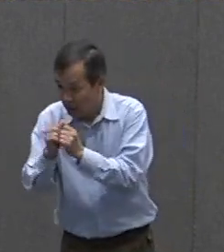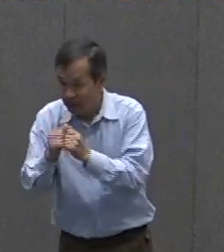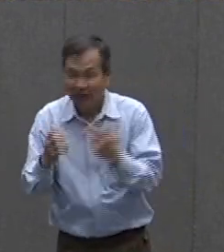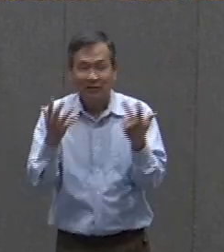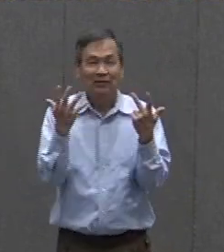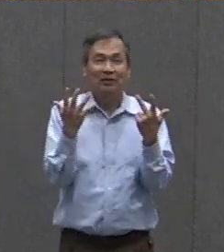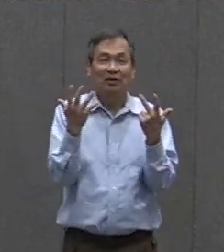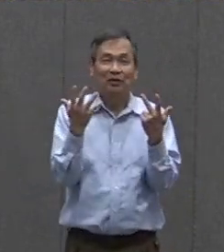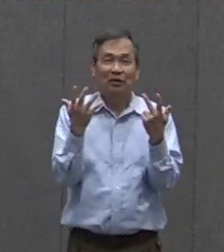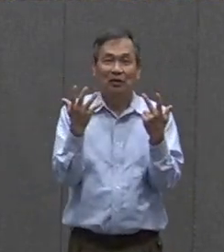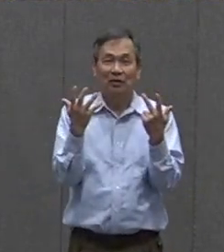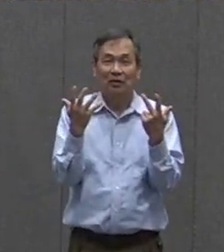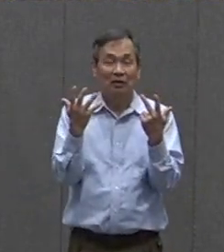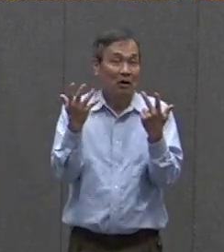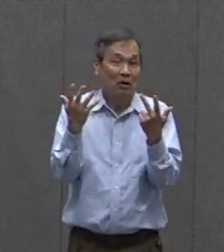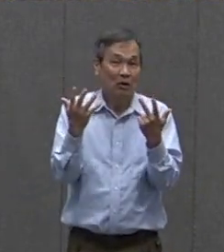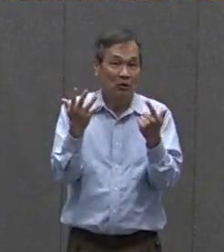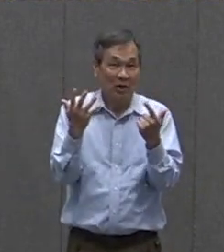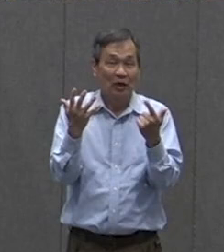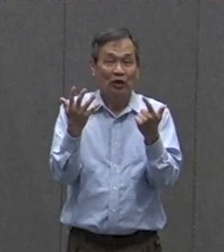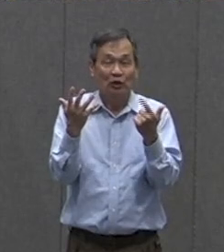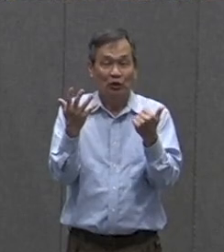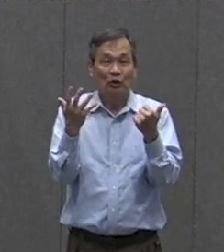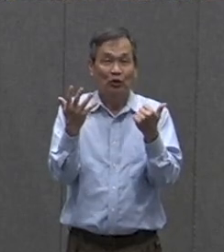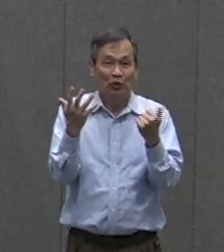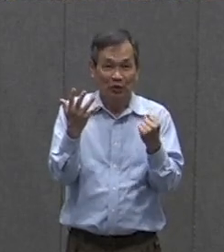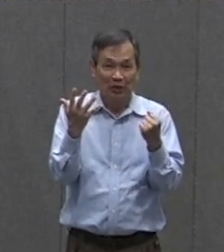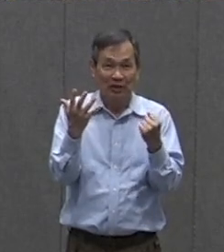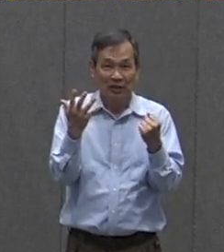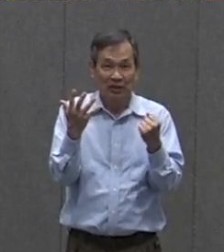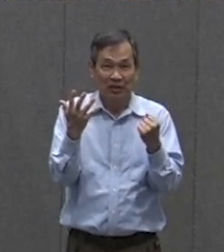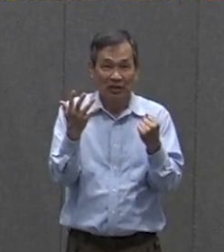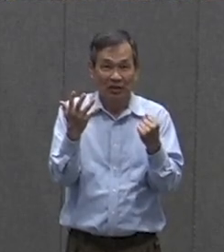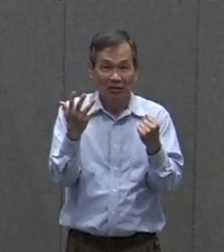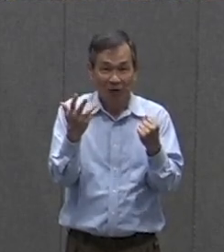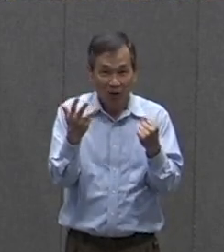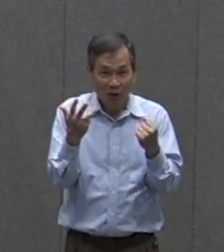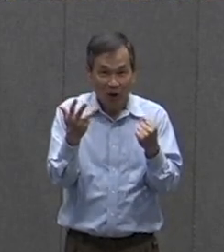One, two, three, four, we're gonna count on.